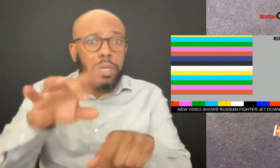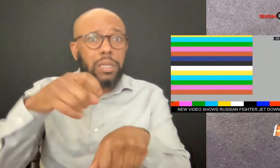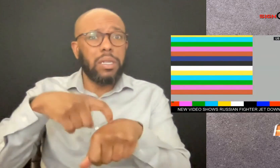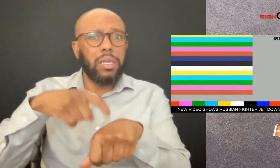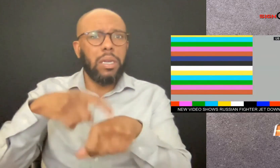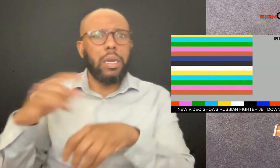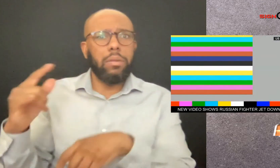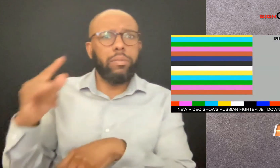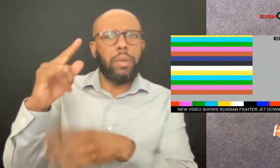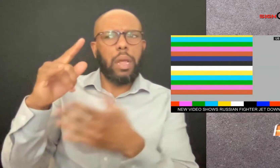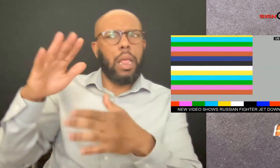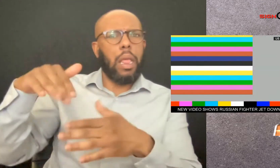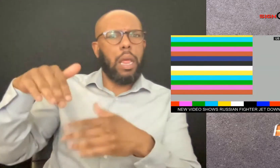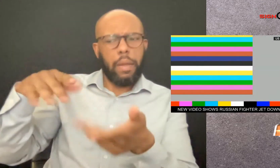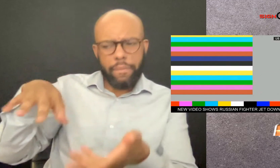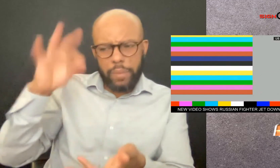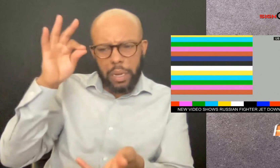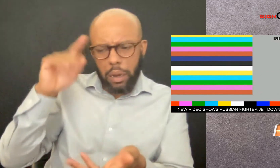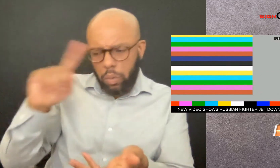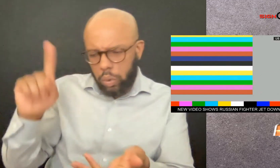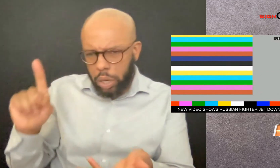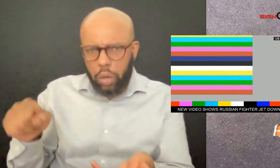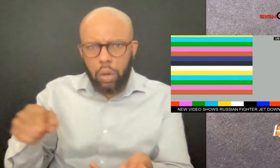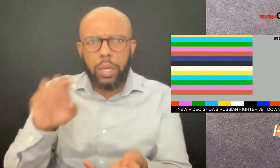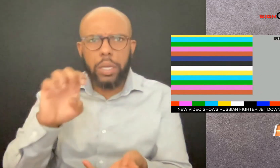meanwhile the Drone Has not been recovered.